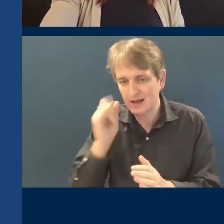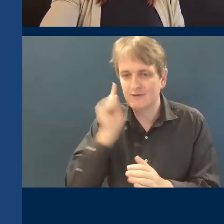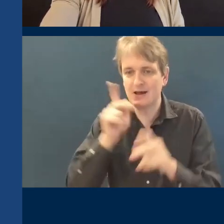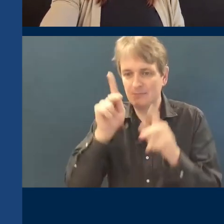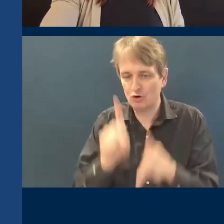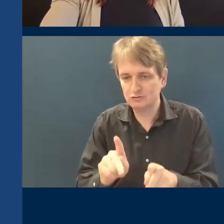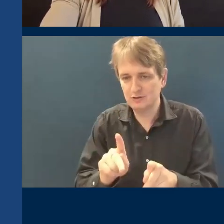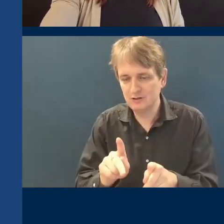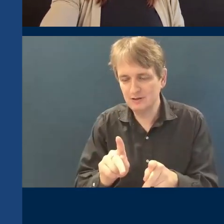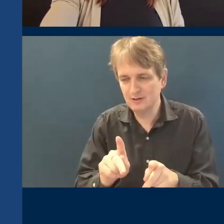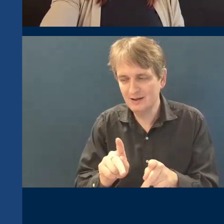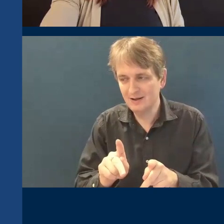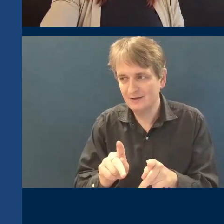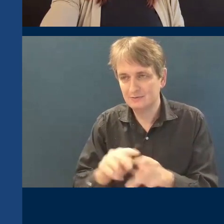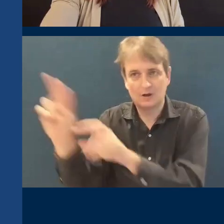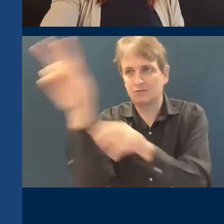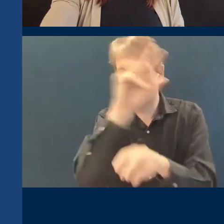which means, if a deaf person